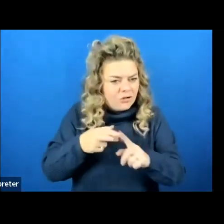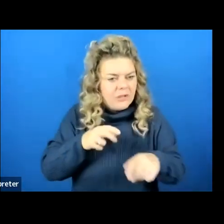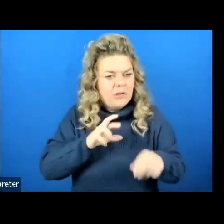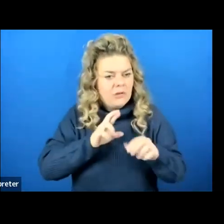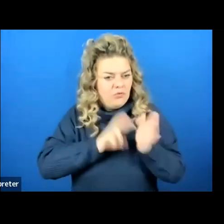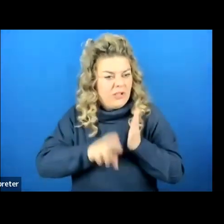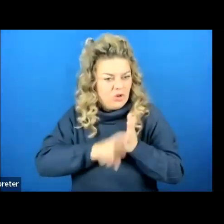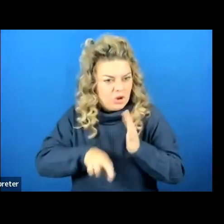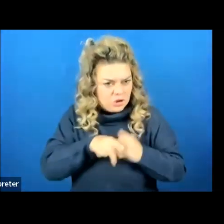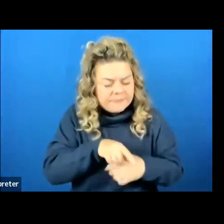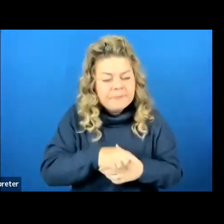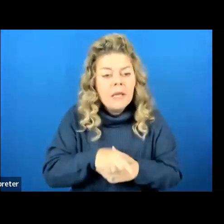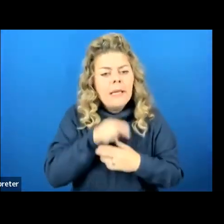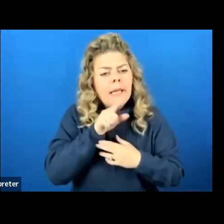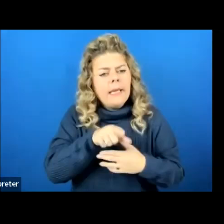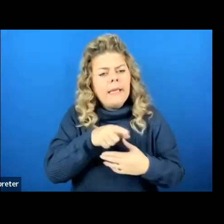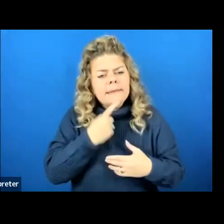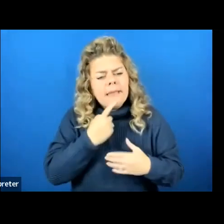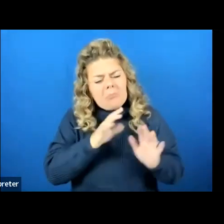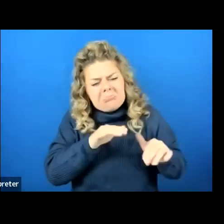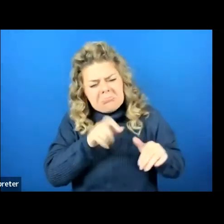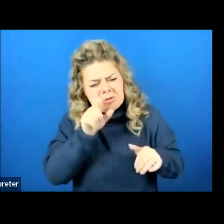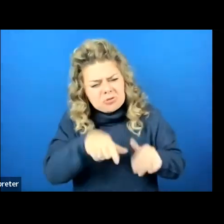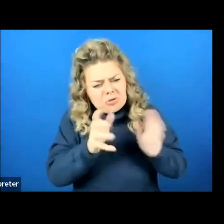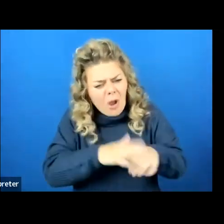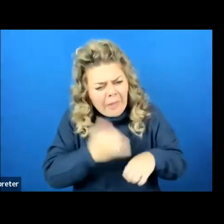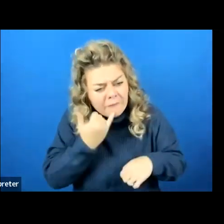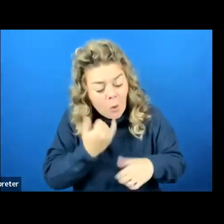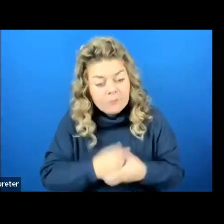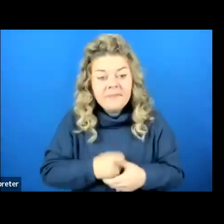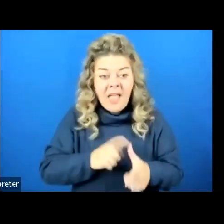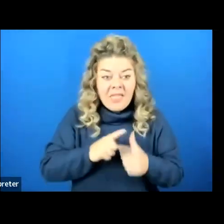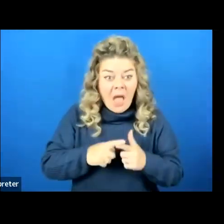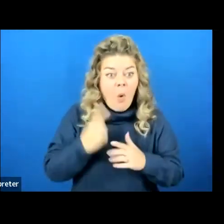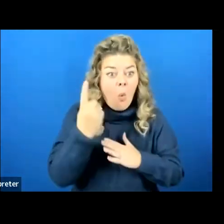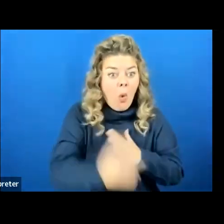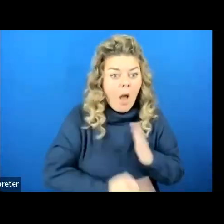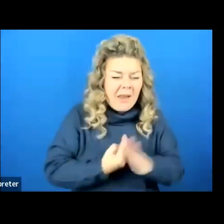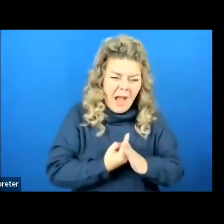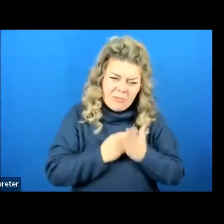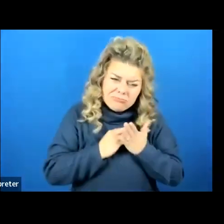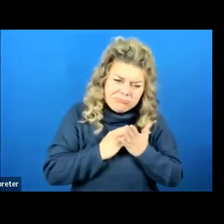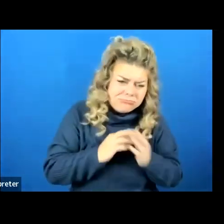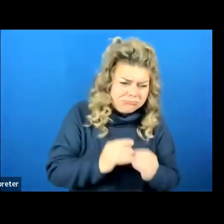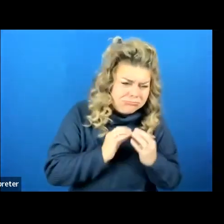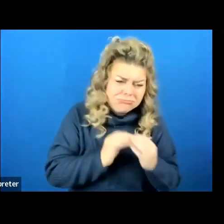he suggested we talk on the phone. And then he spent over an hour with me and I hadn't even applied.